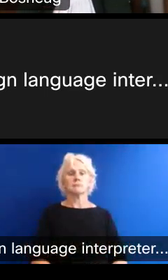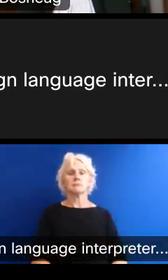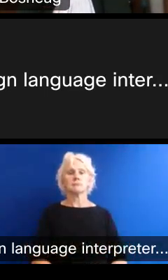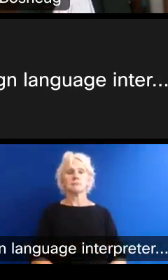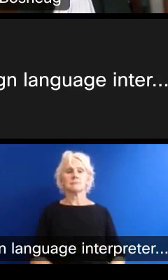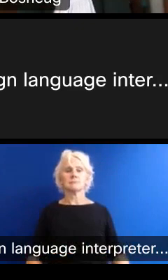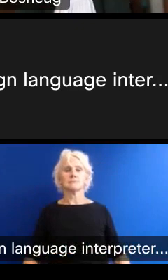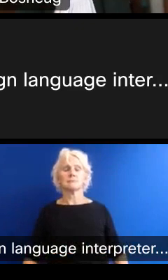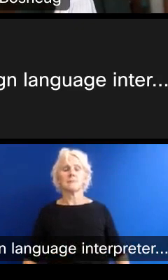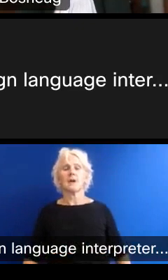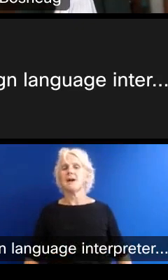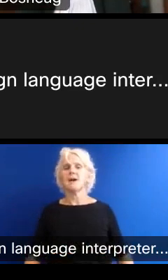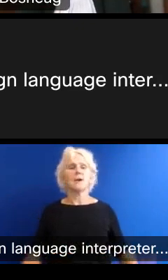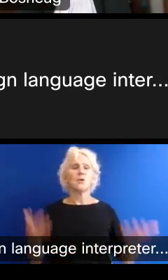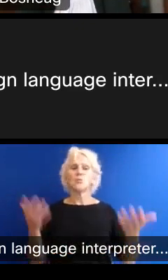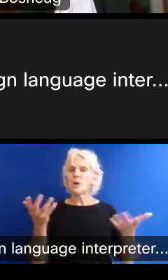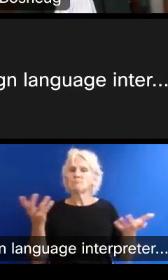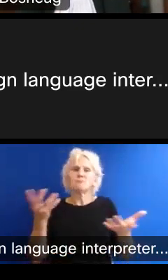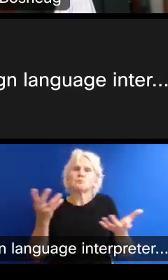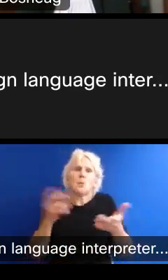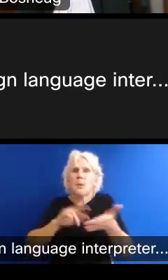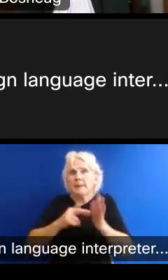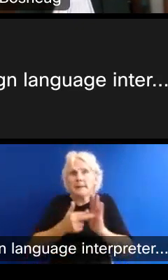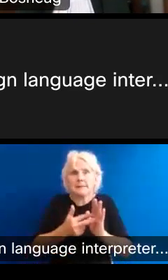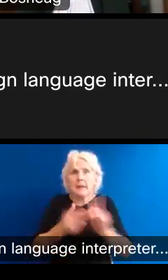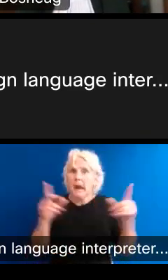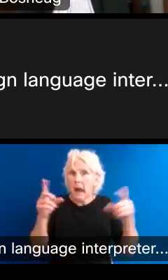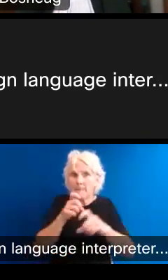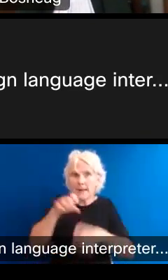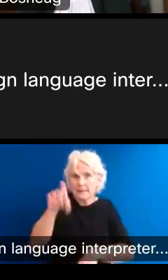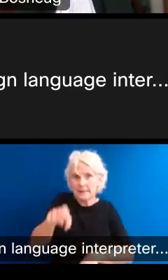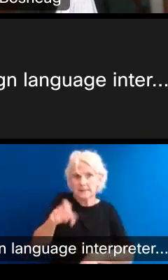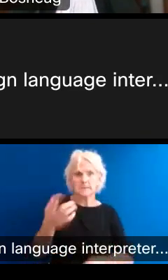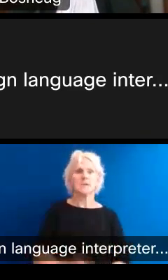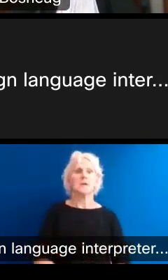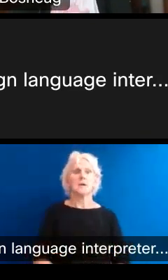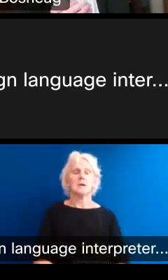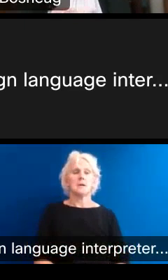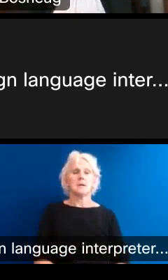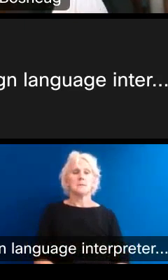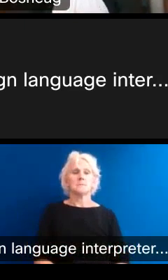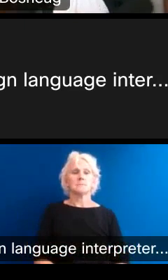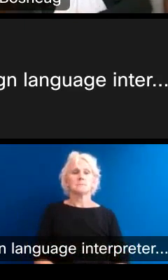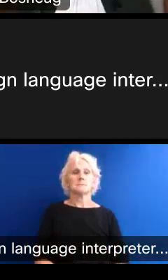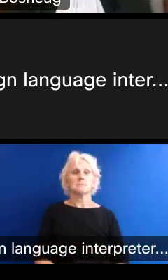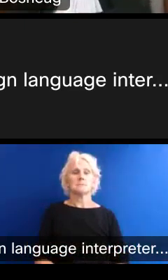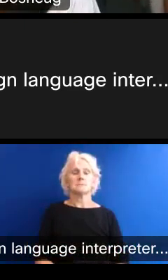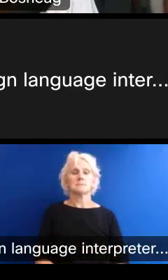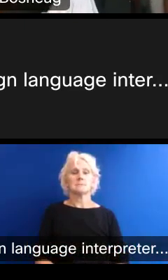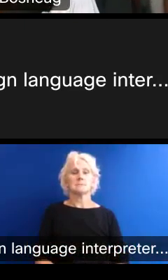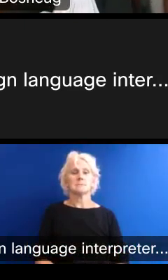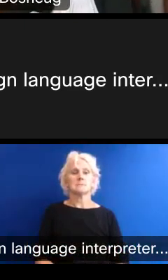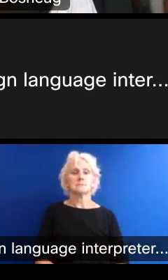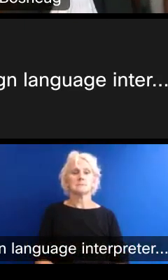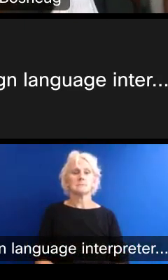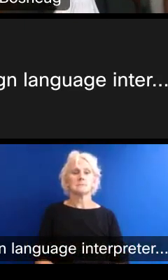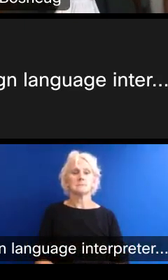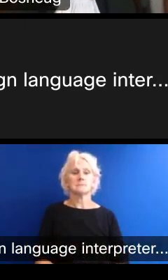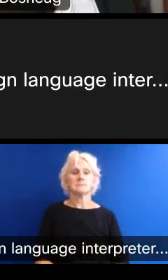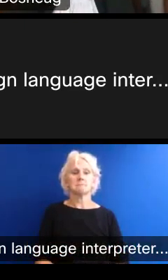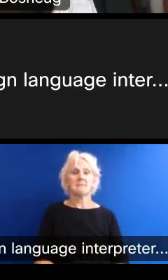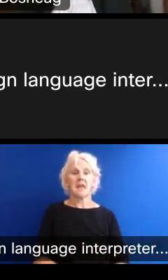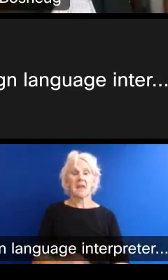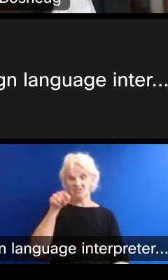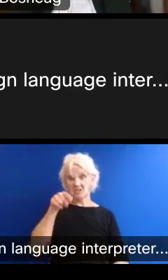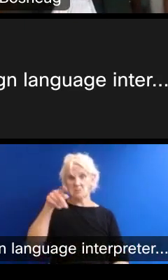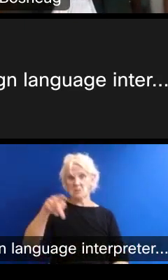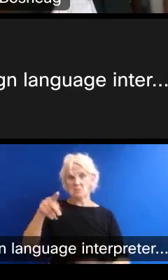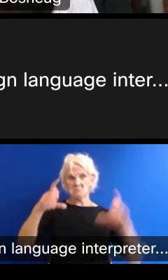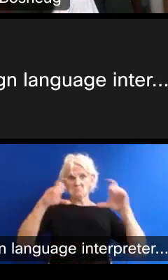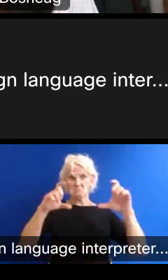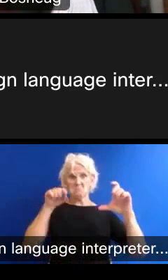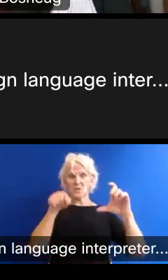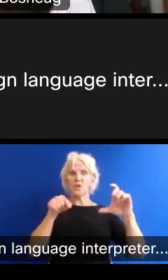So, let's talk about what are complex needs. So, this slide represents the areas that DHS